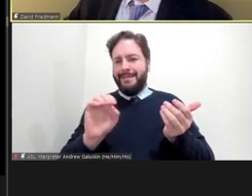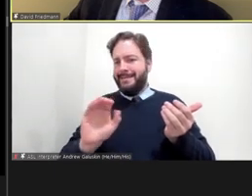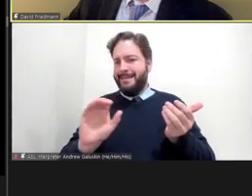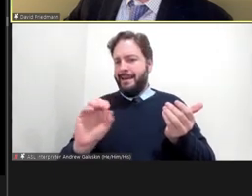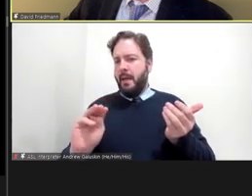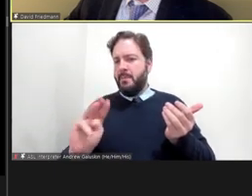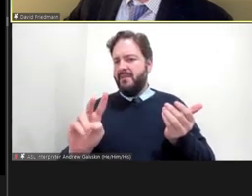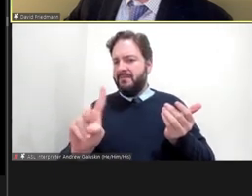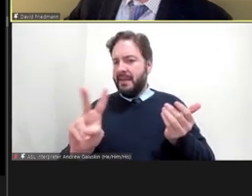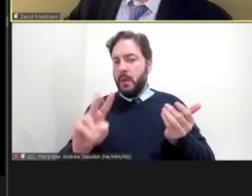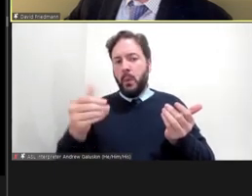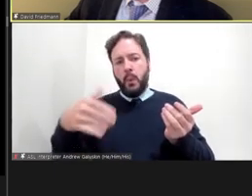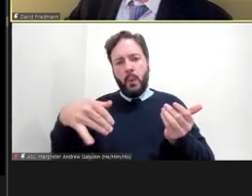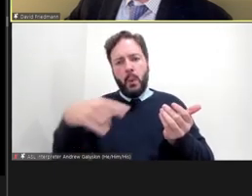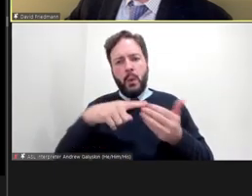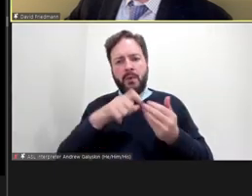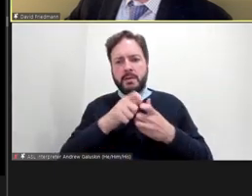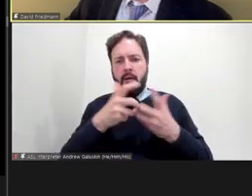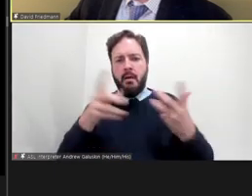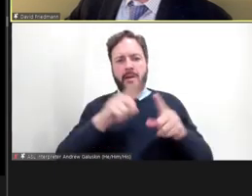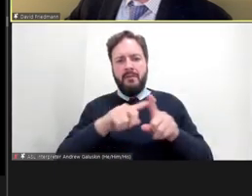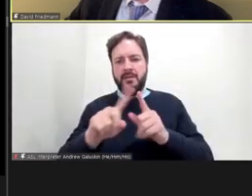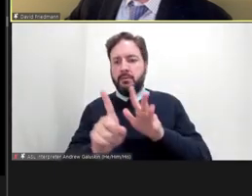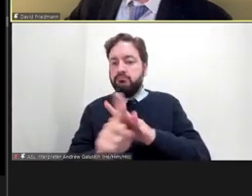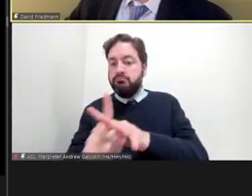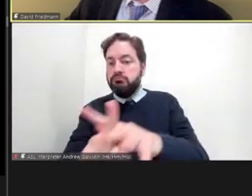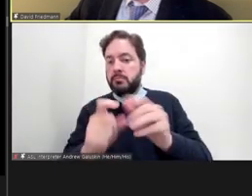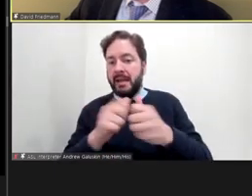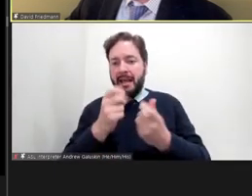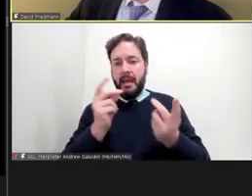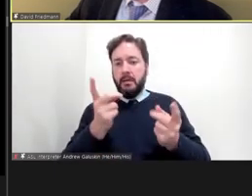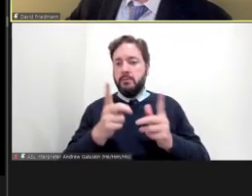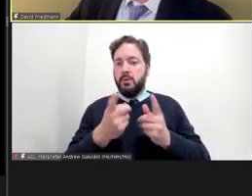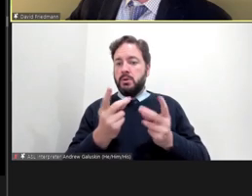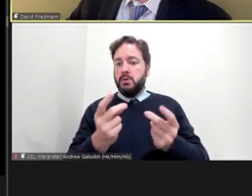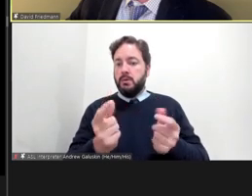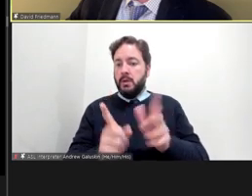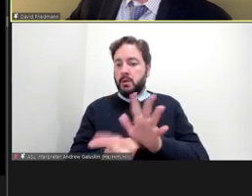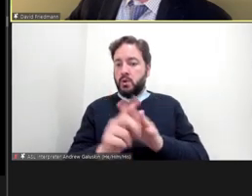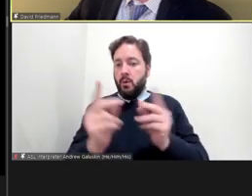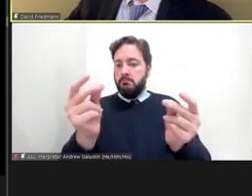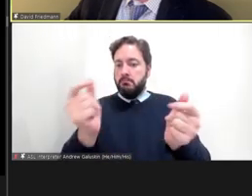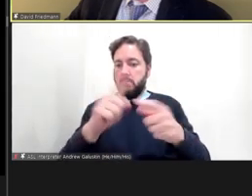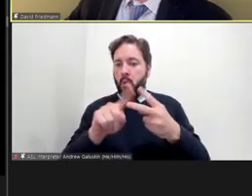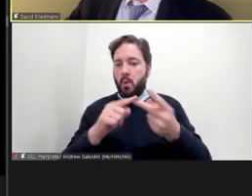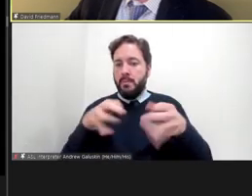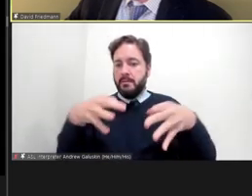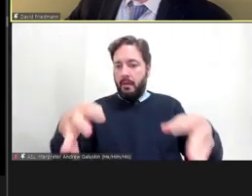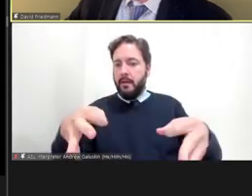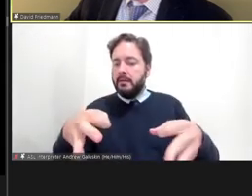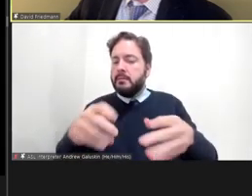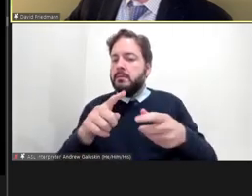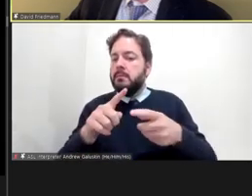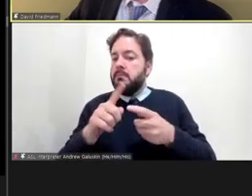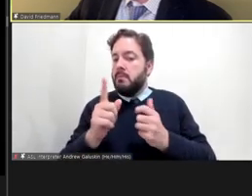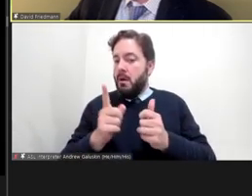quite varied in terms of its presentation. It can be present immediately, in terms of the hearing loss. It can be delayed. It can affect only one side. It can affect